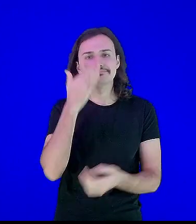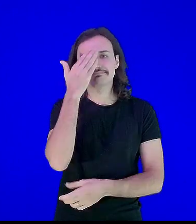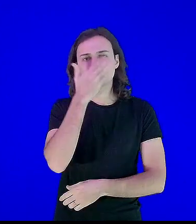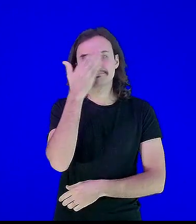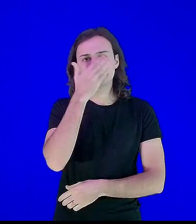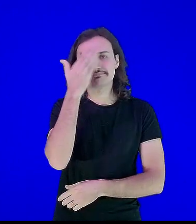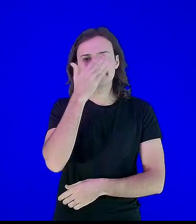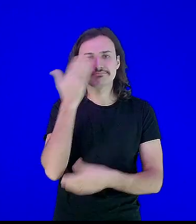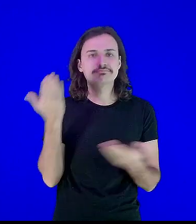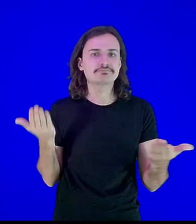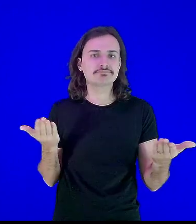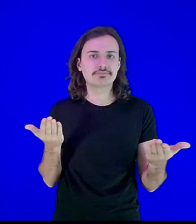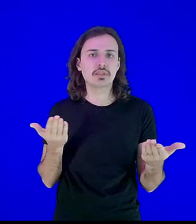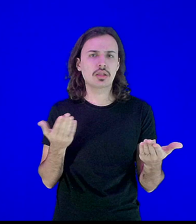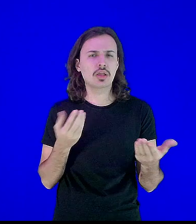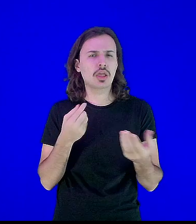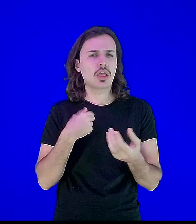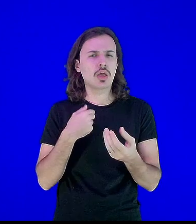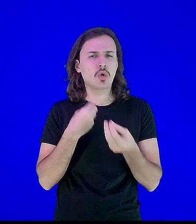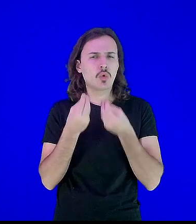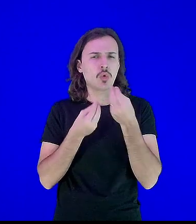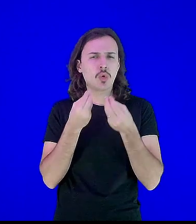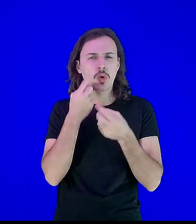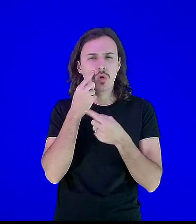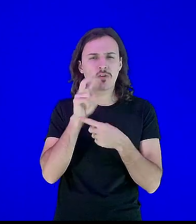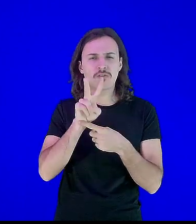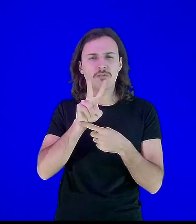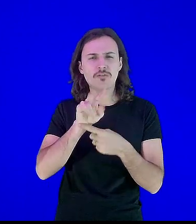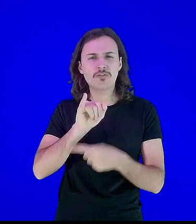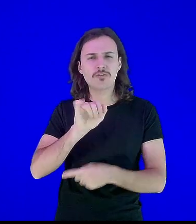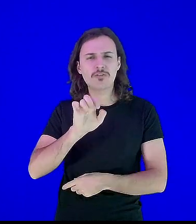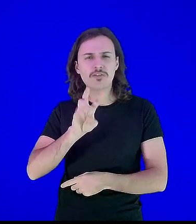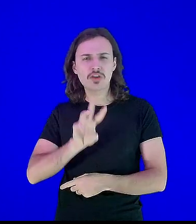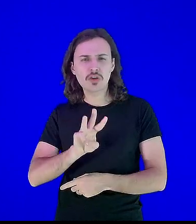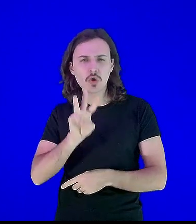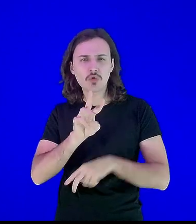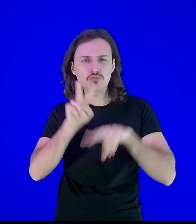I'm going to go into "view" and click "show non-printable characters"